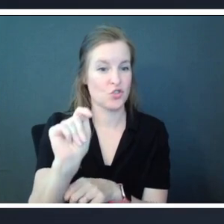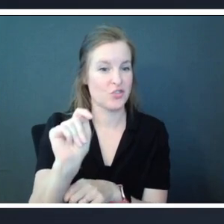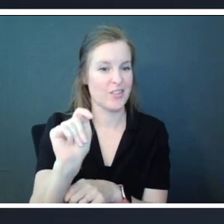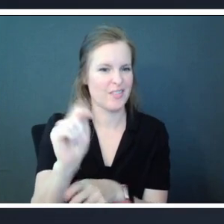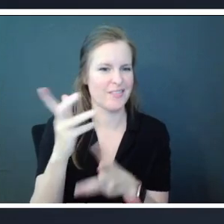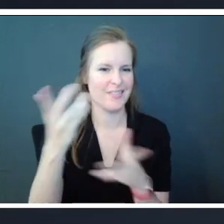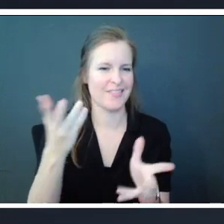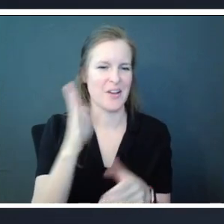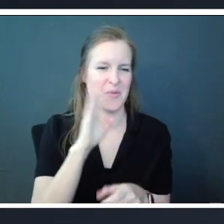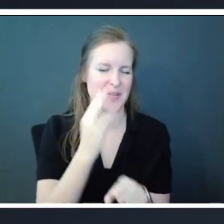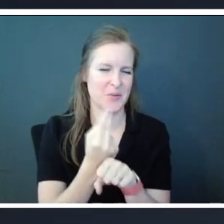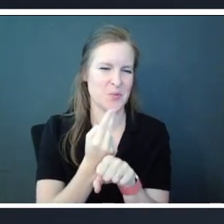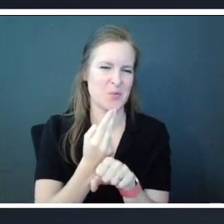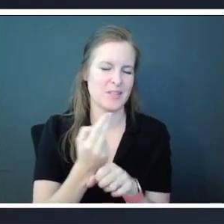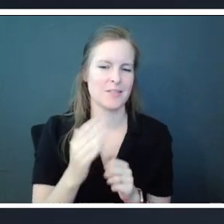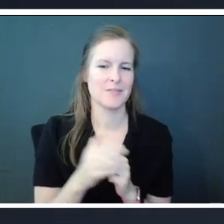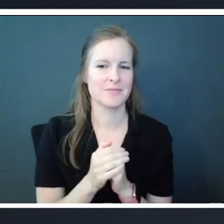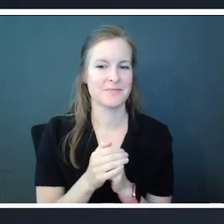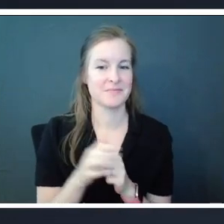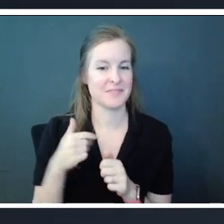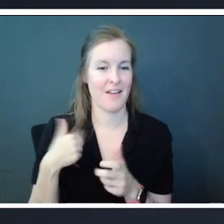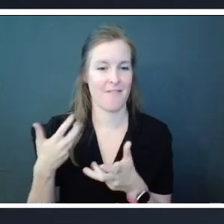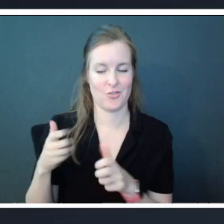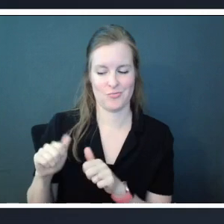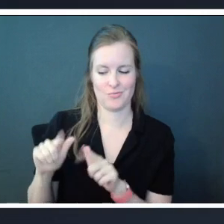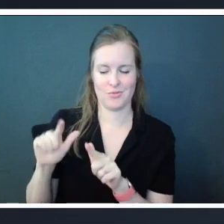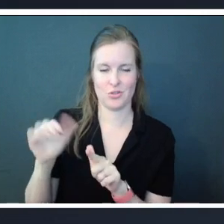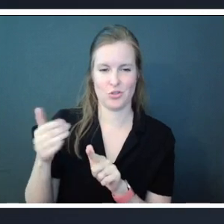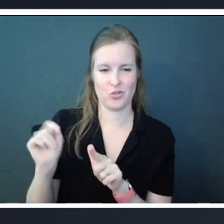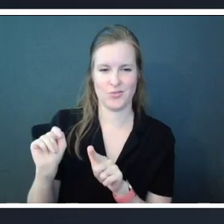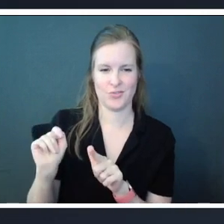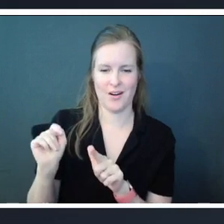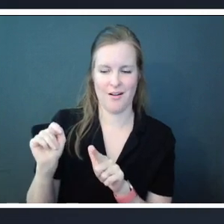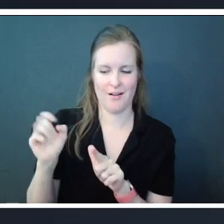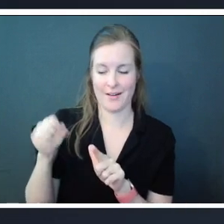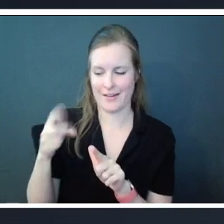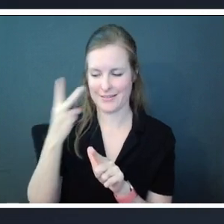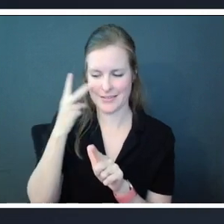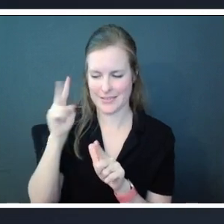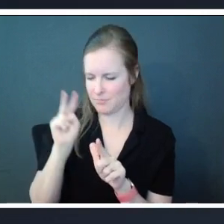I have it open so I can see your responses. So, I like to ask questions to the students,